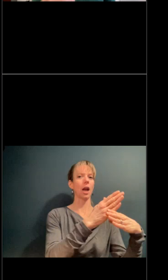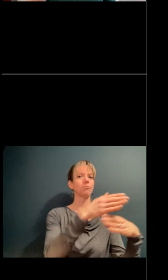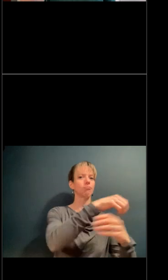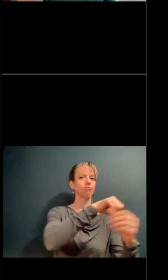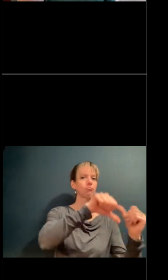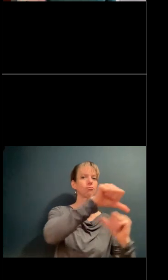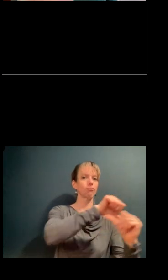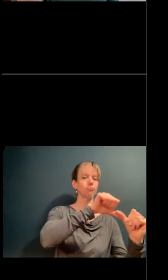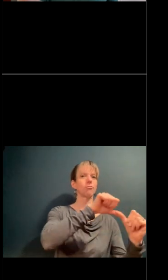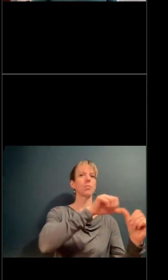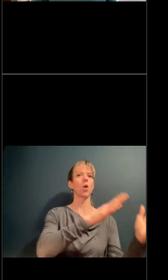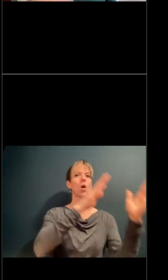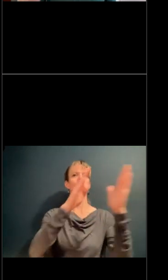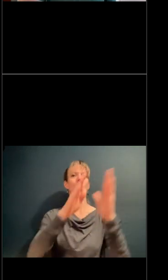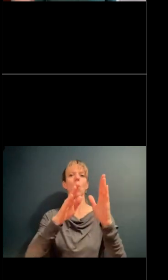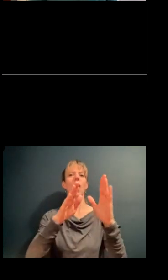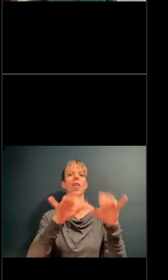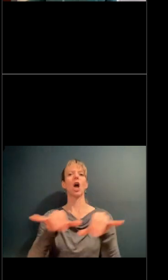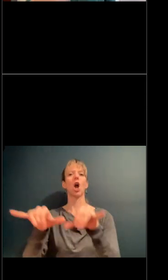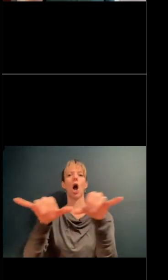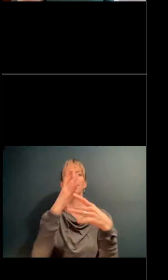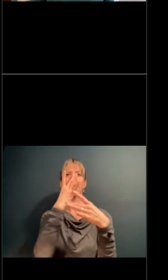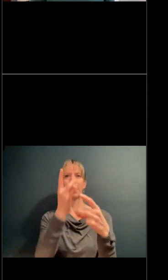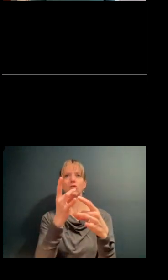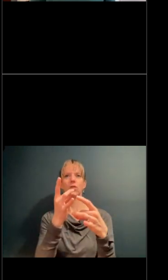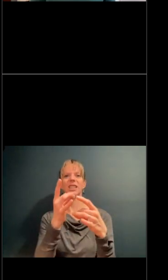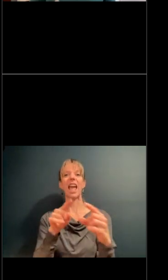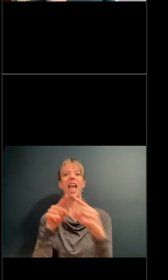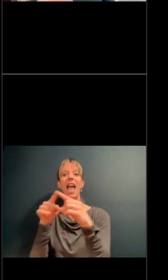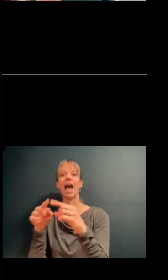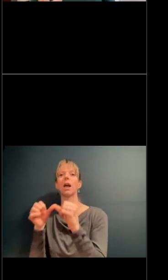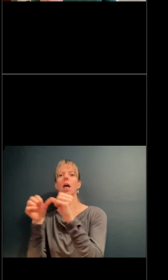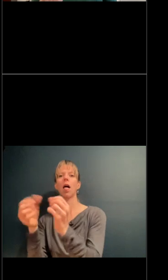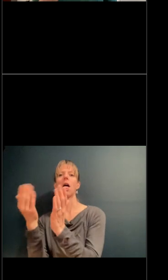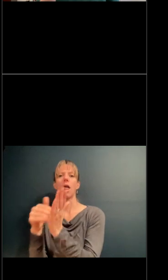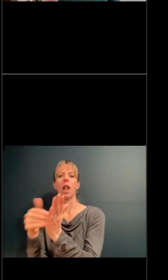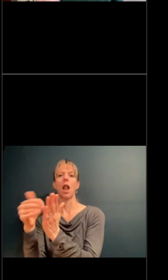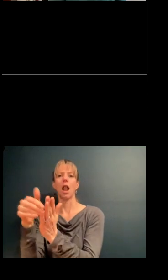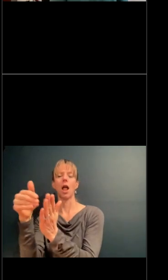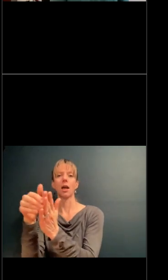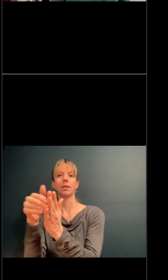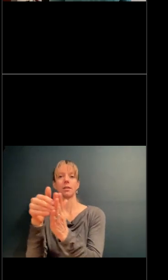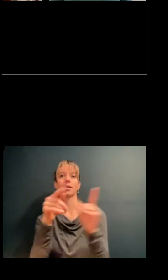and that happens over time, you repeat that, and we make sure people have valued roles in those